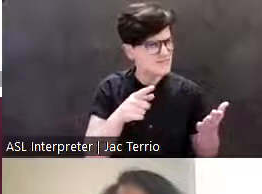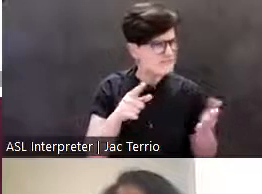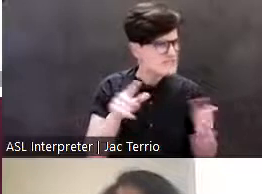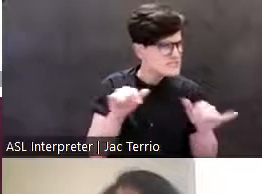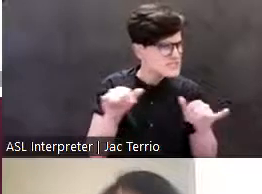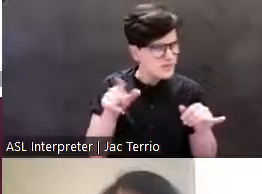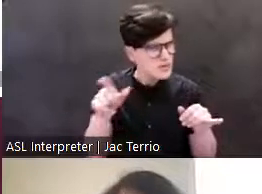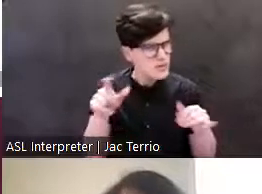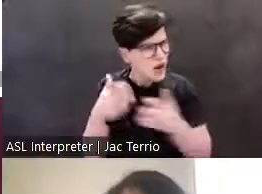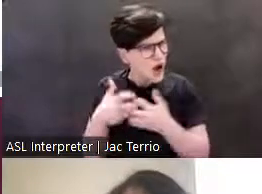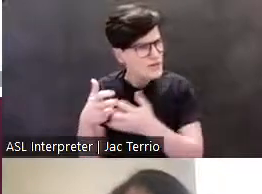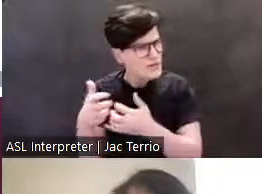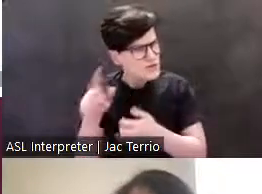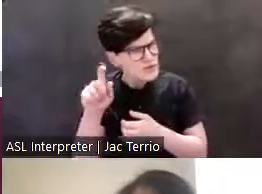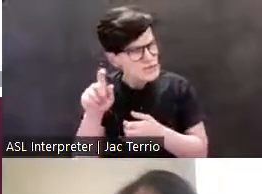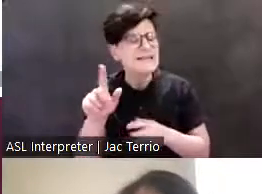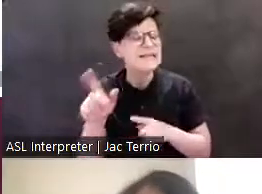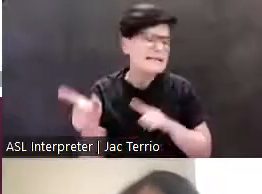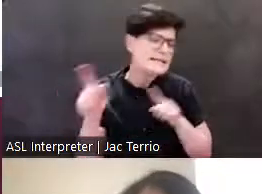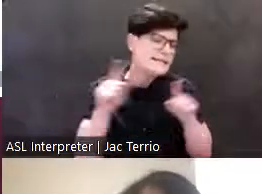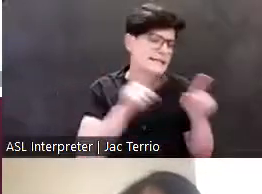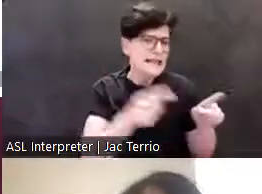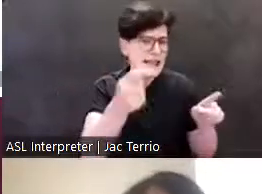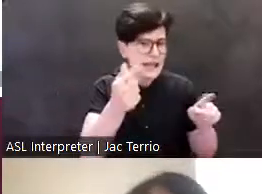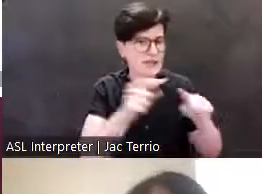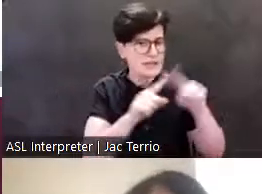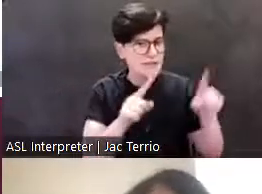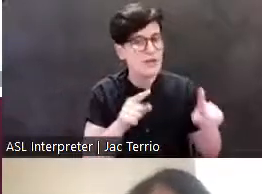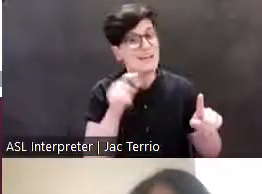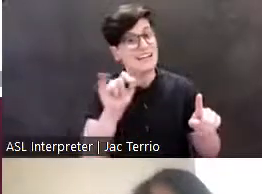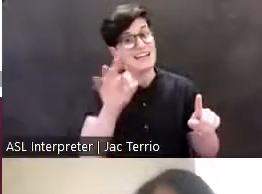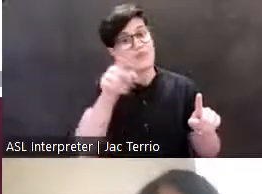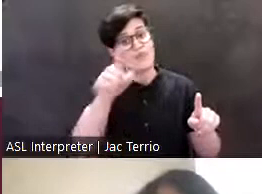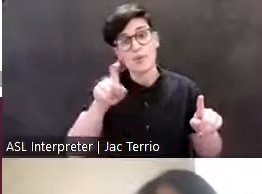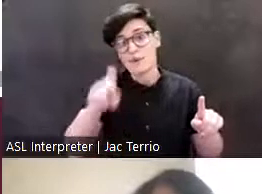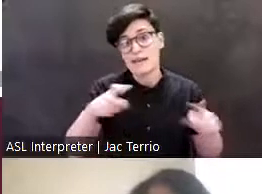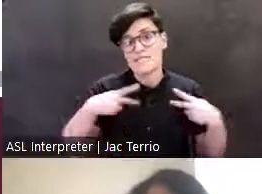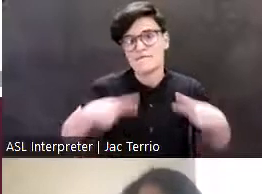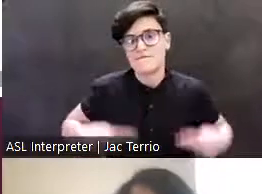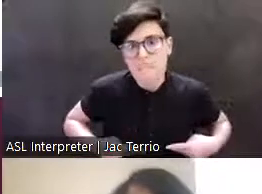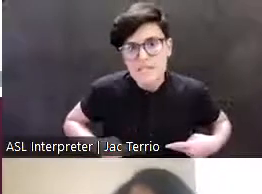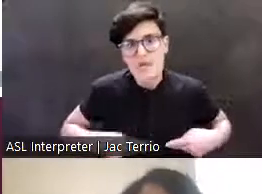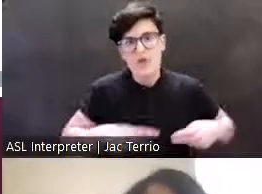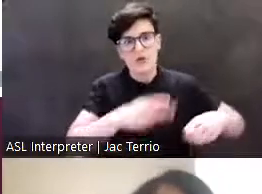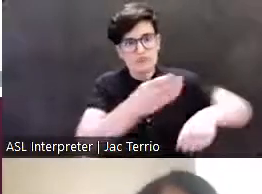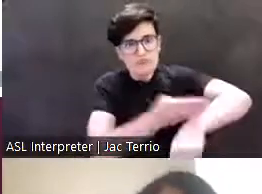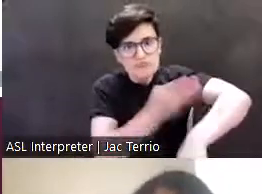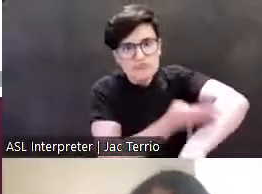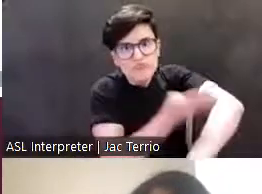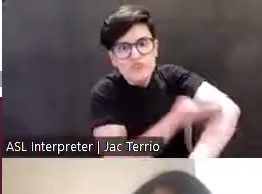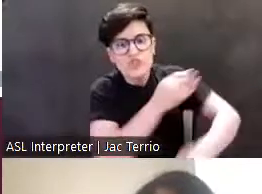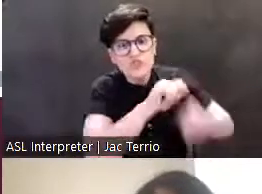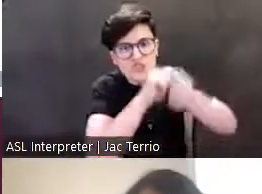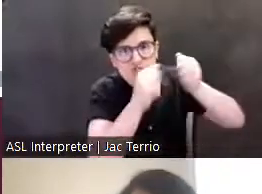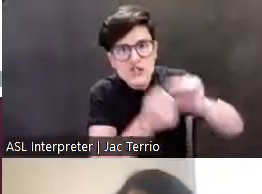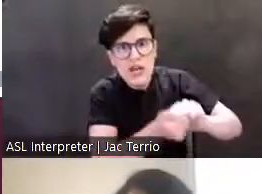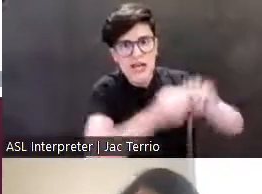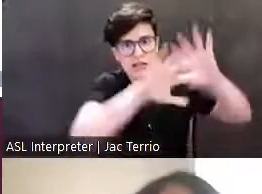What that is, that's when you need a physical change to your apartment or to a house or